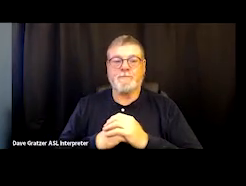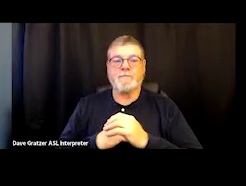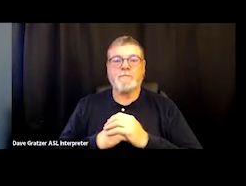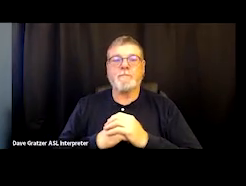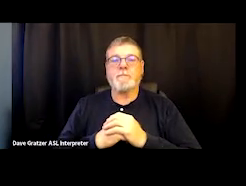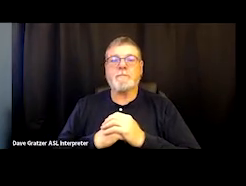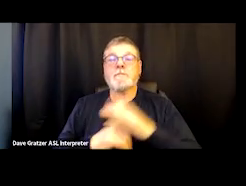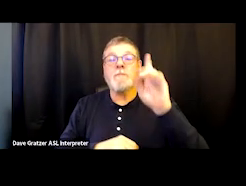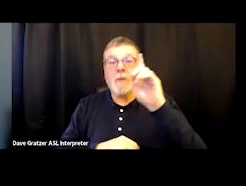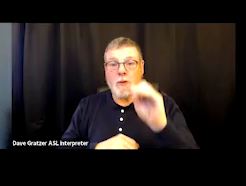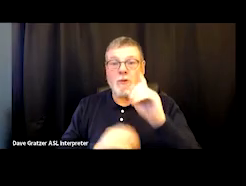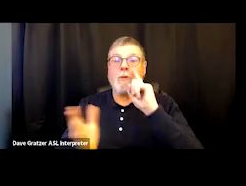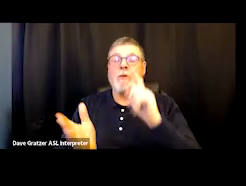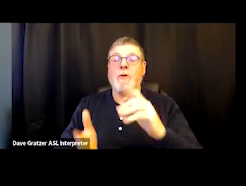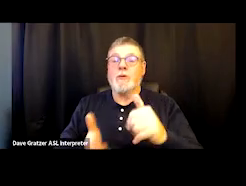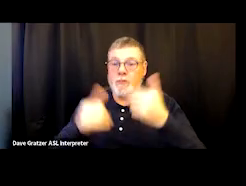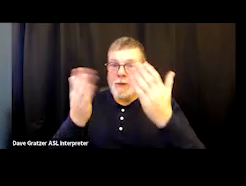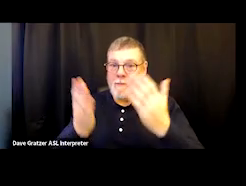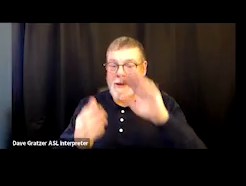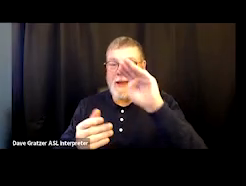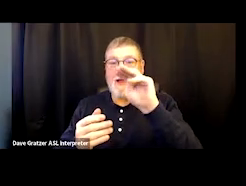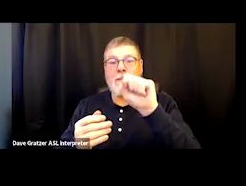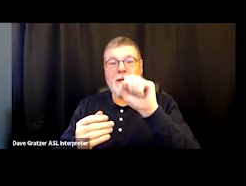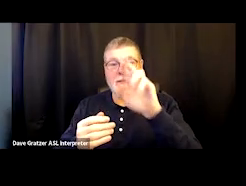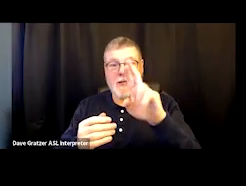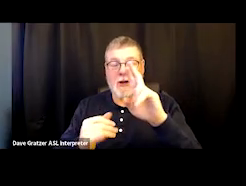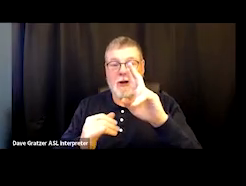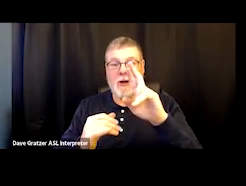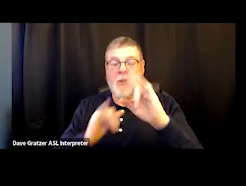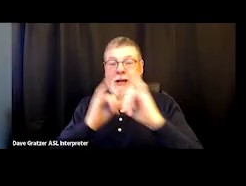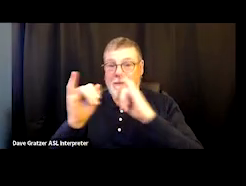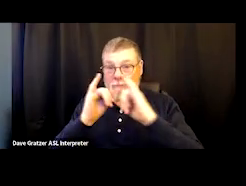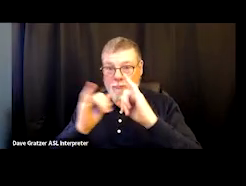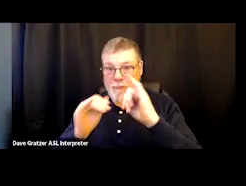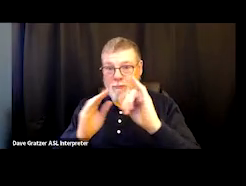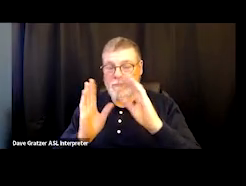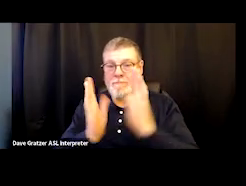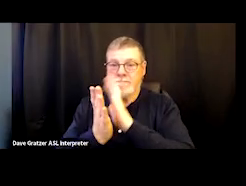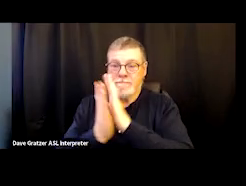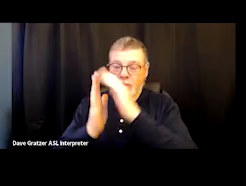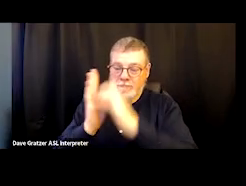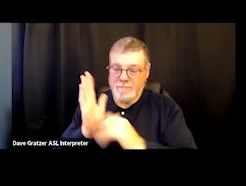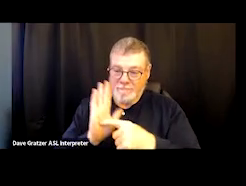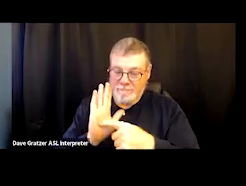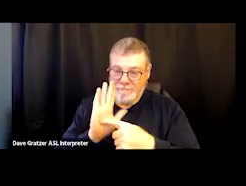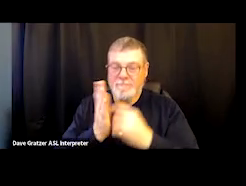We do recommend using our MSR Interview Guide to help guide your discussion during your meetings